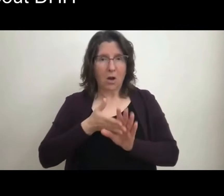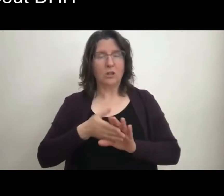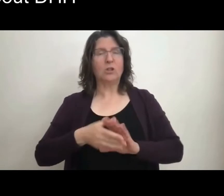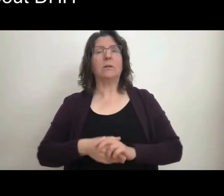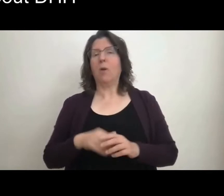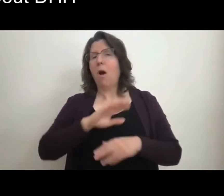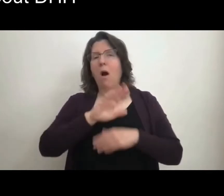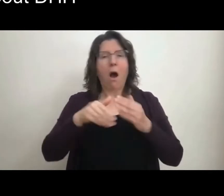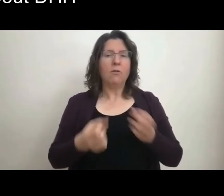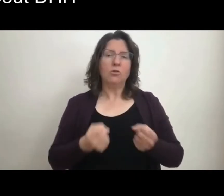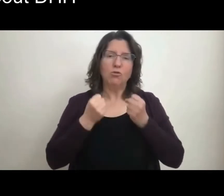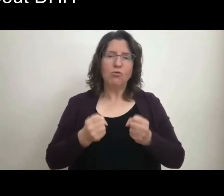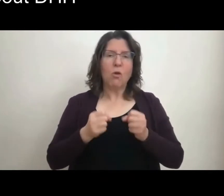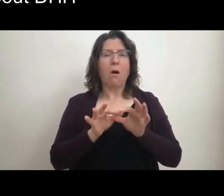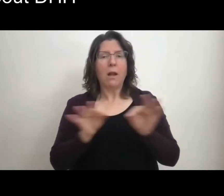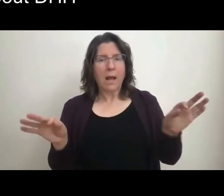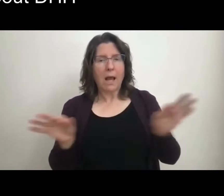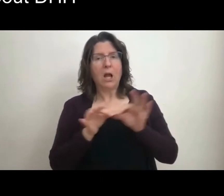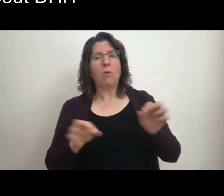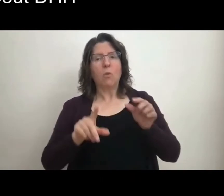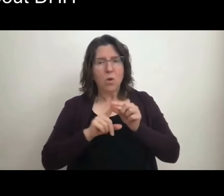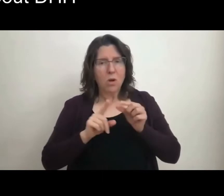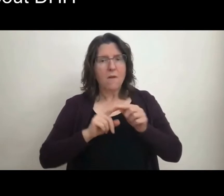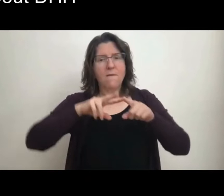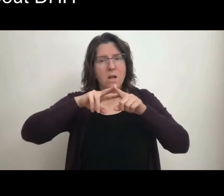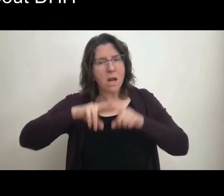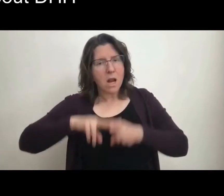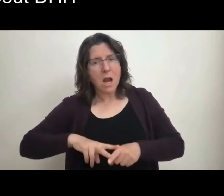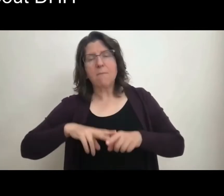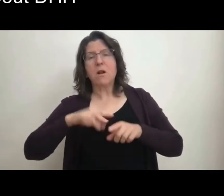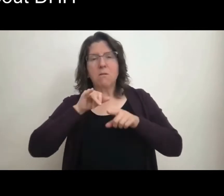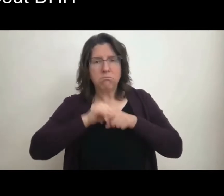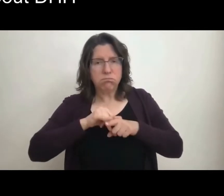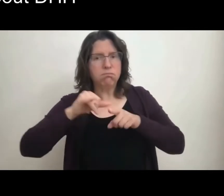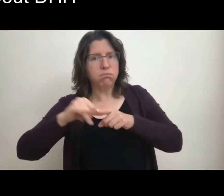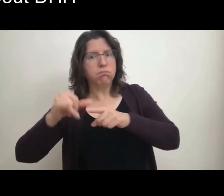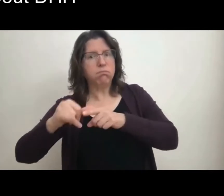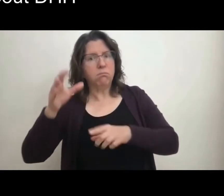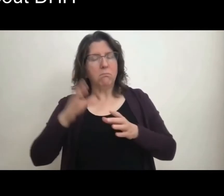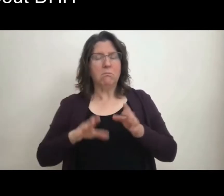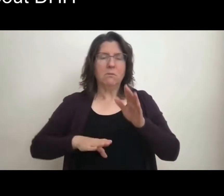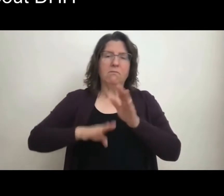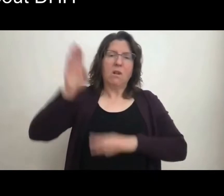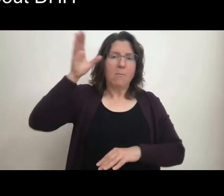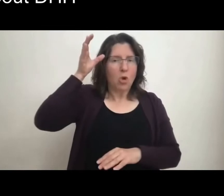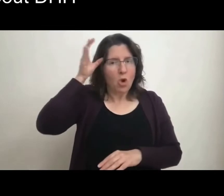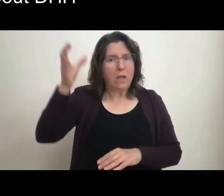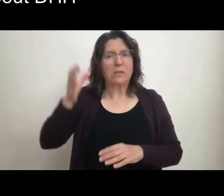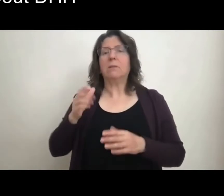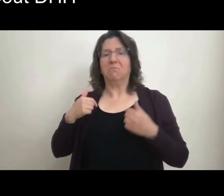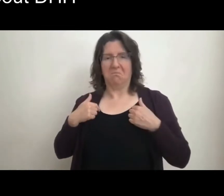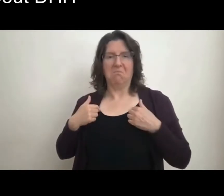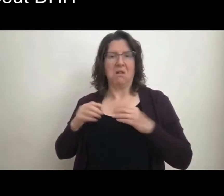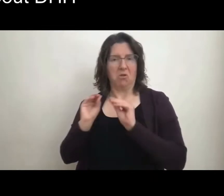all of which require developing advanced English skills and advanced concepts.